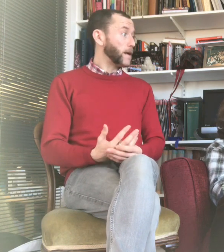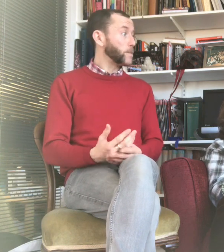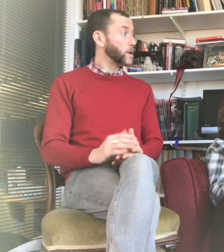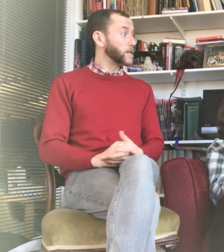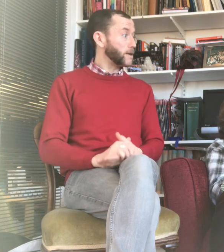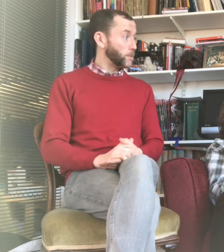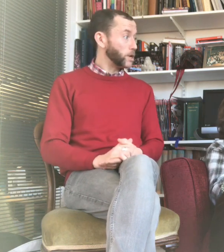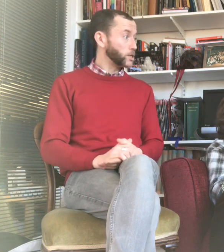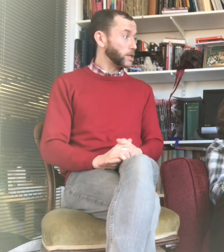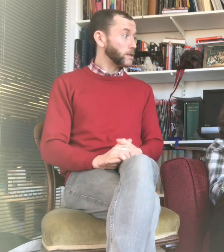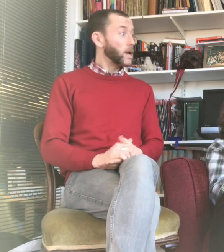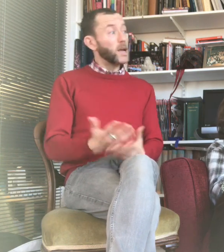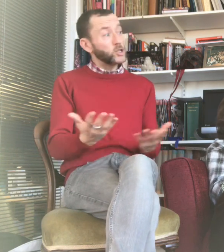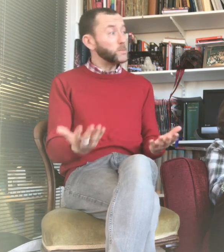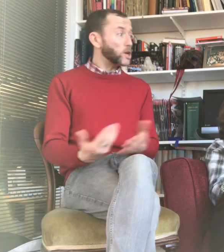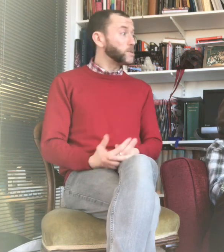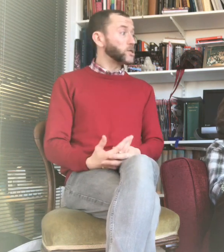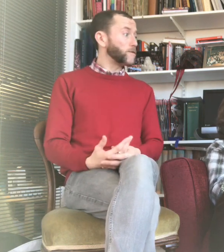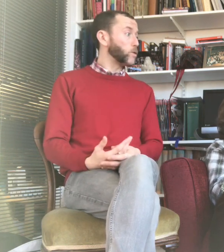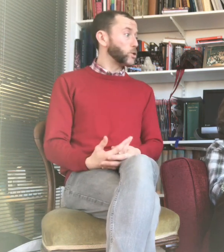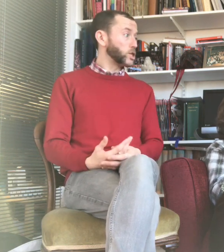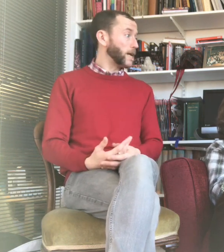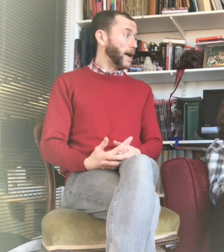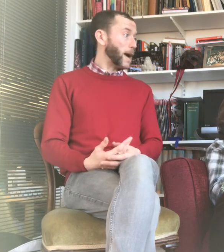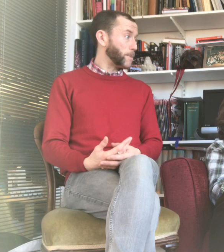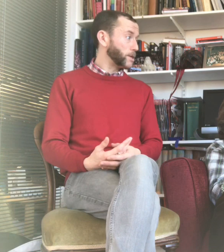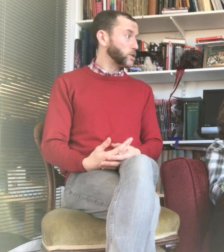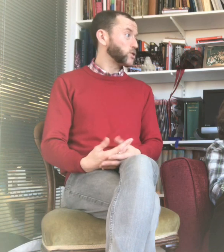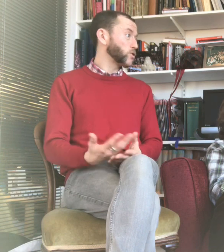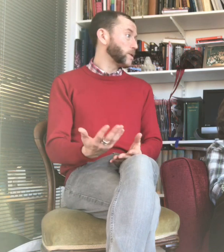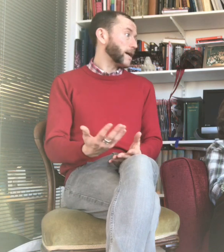I'm the only deaf person but sometimes it's unfortunate it happens, through lack